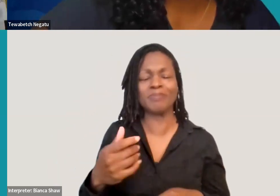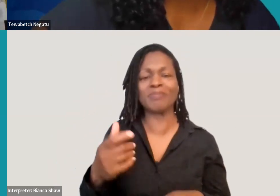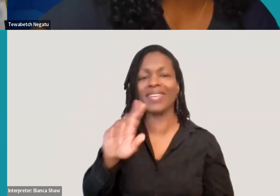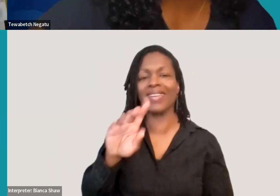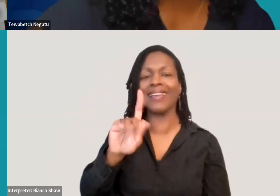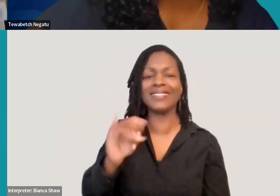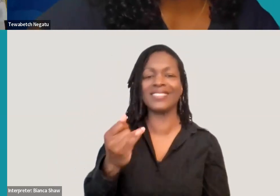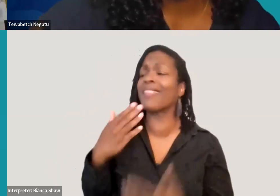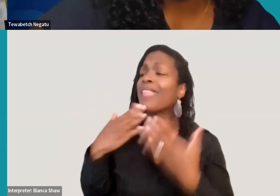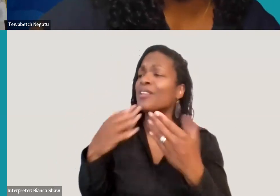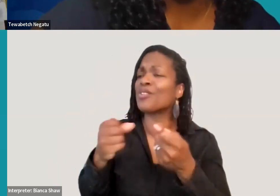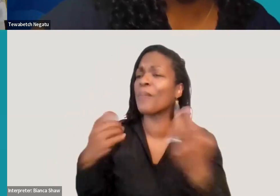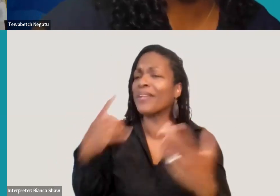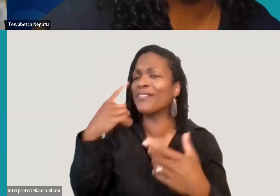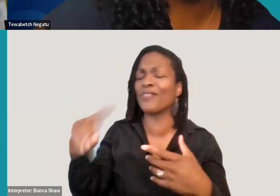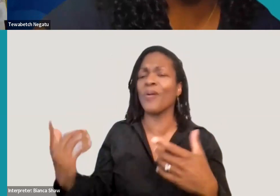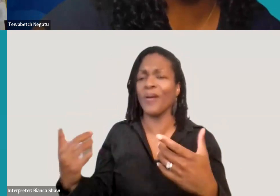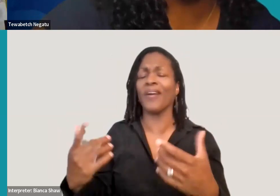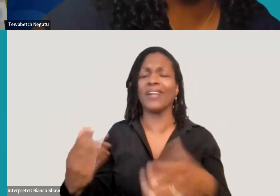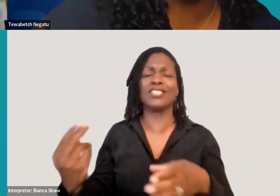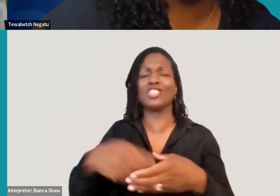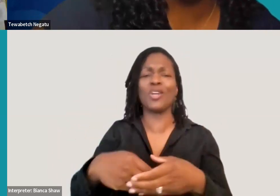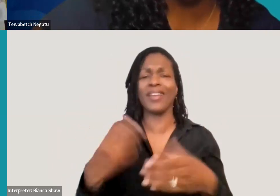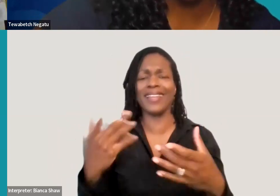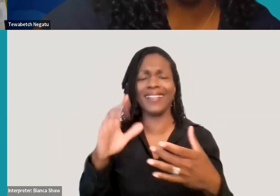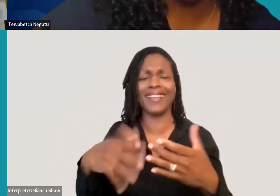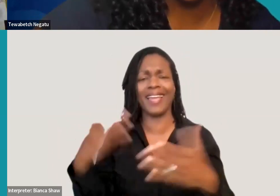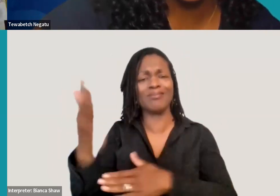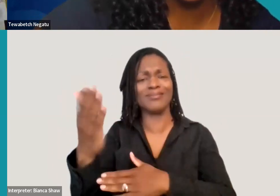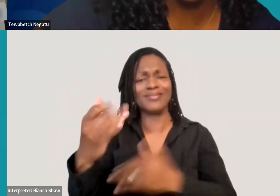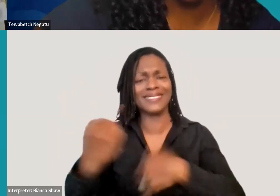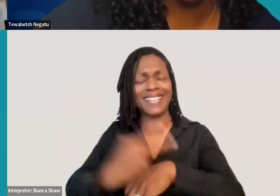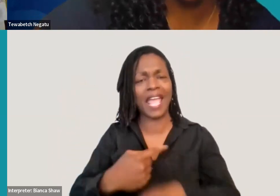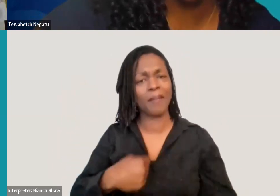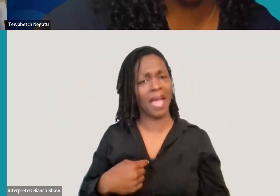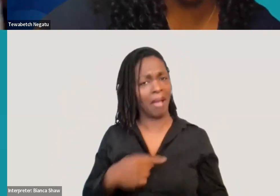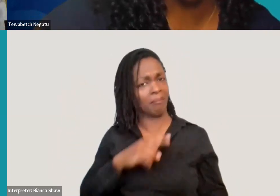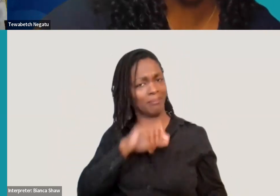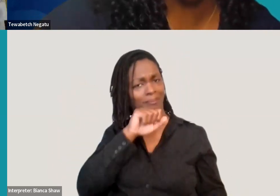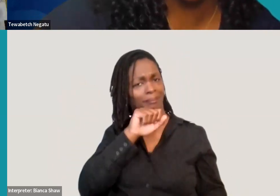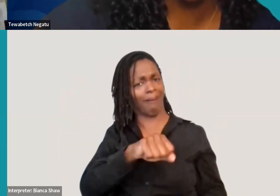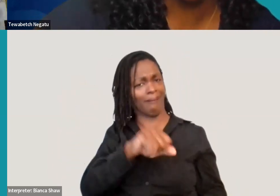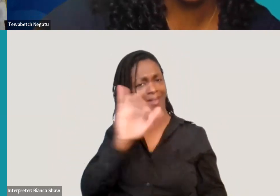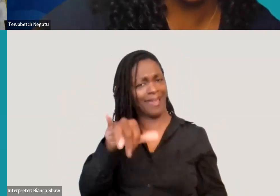I thought that I knew Dr. Ngottu until like I realized I didn't know her.